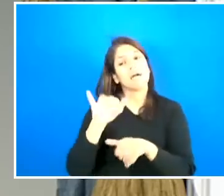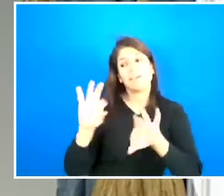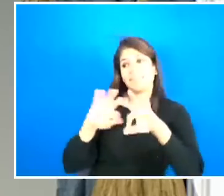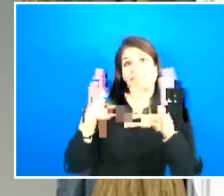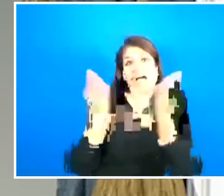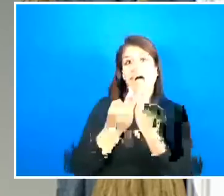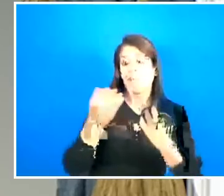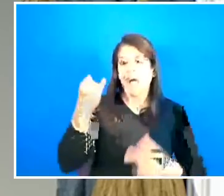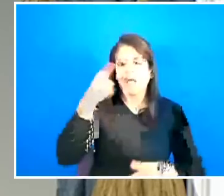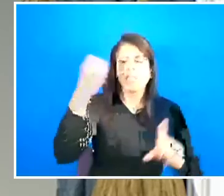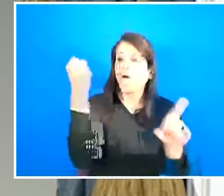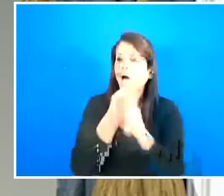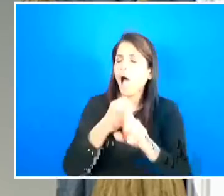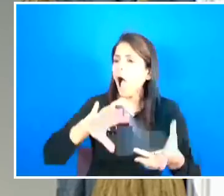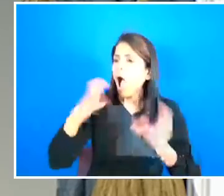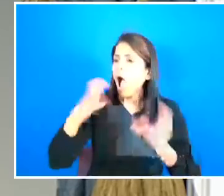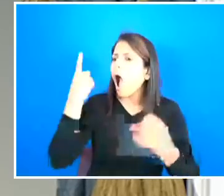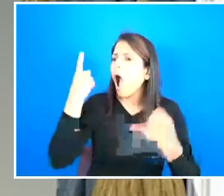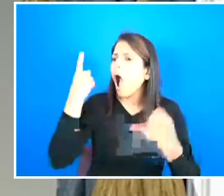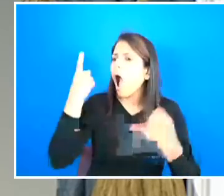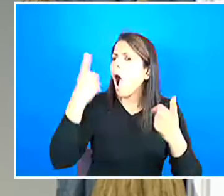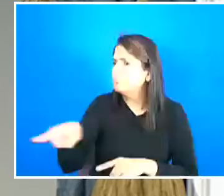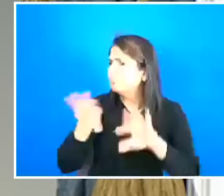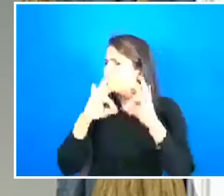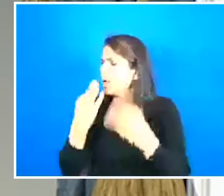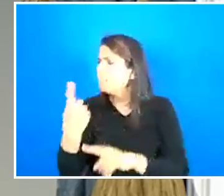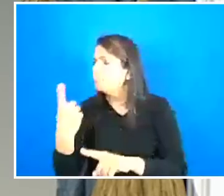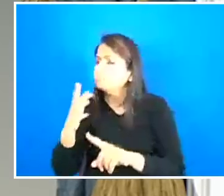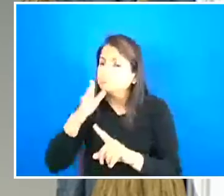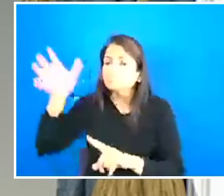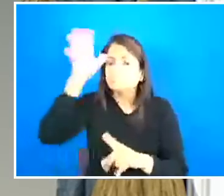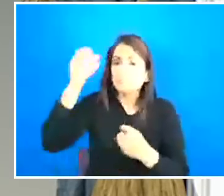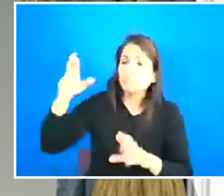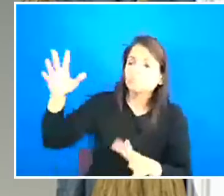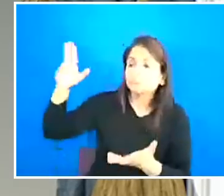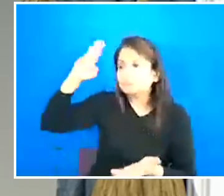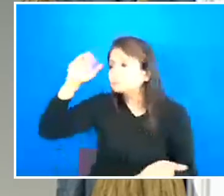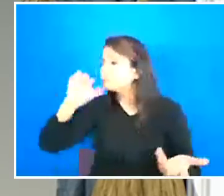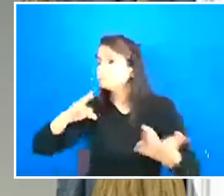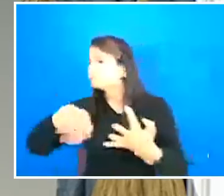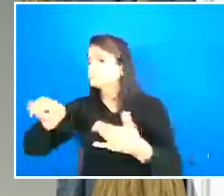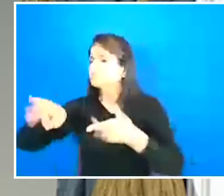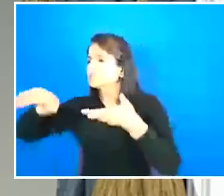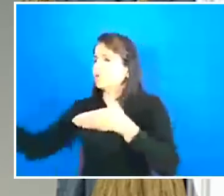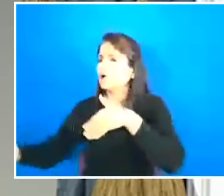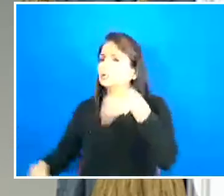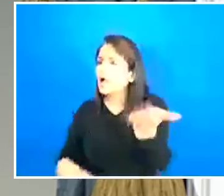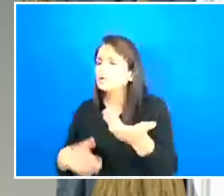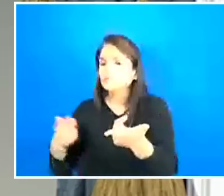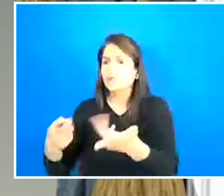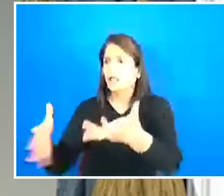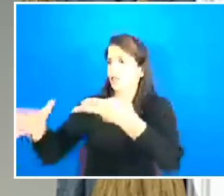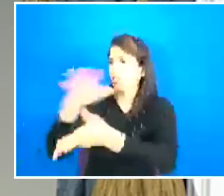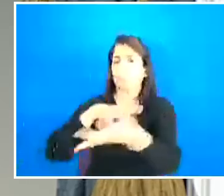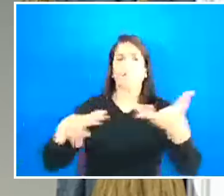A TEACHER NOT HAVING ENOUGH INFORMATION TO MAKE AN ASSESSME NTOF THAT STUDENT'S ACADEMIC PROGRESS. IN PROGRESS IS